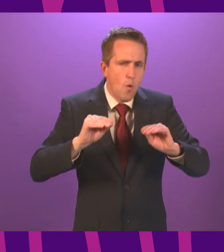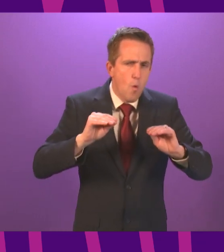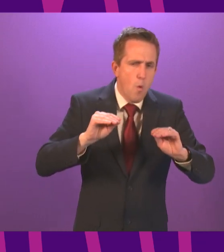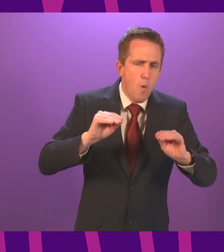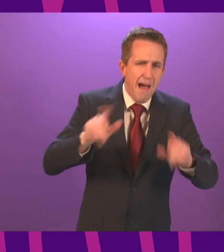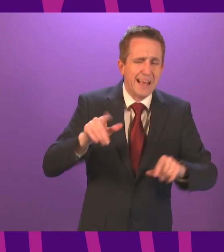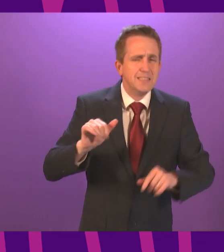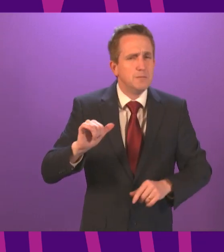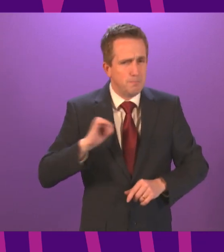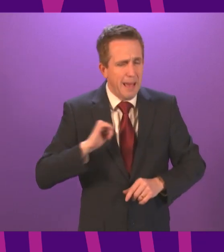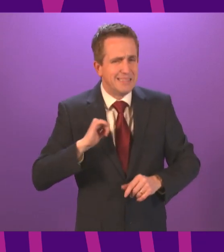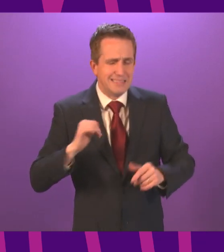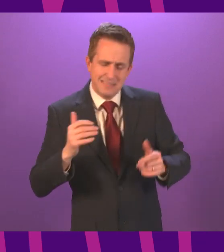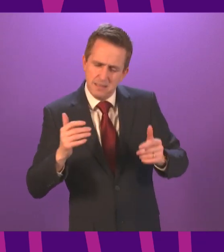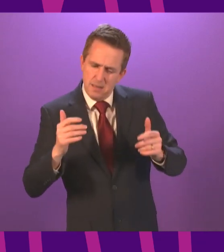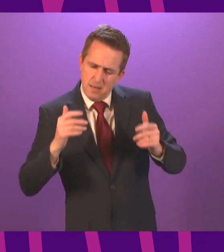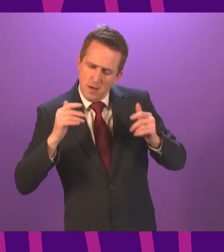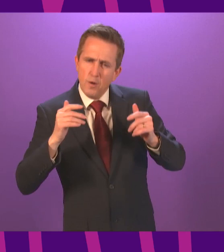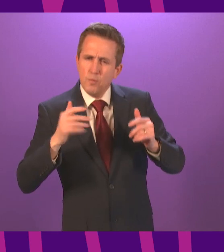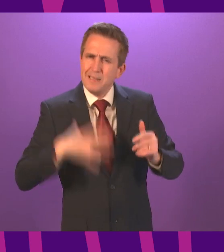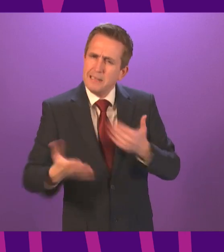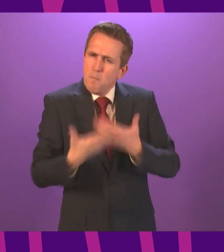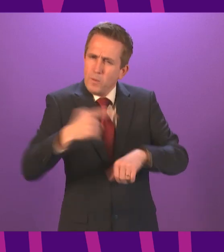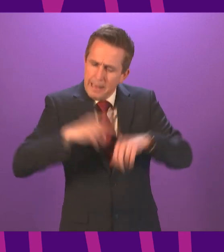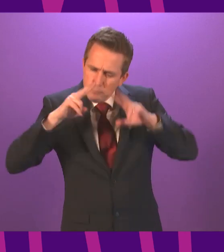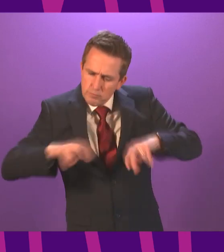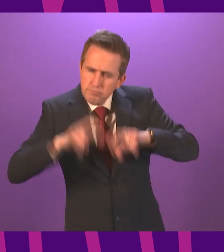are interrogating that right now. The reason why all four Governments asked that a proposal